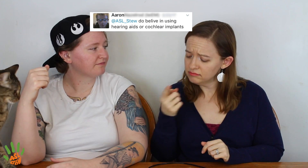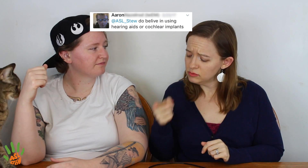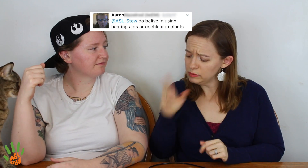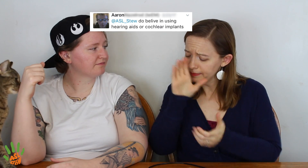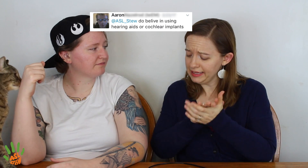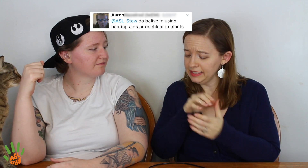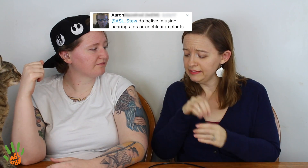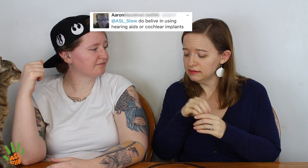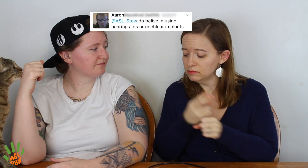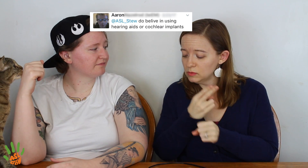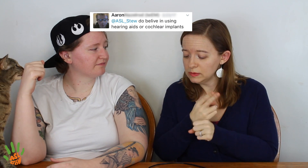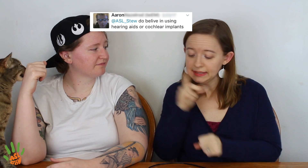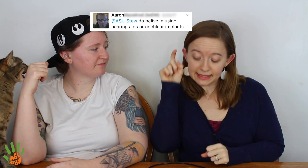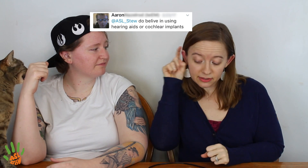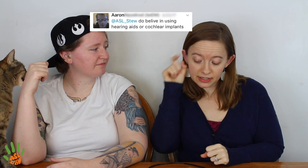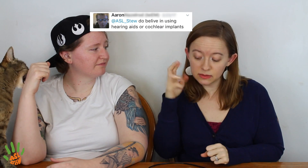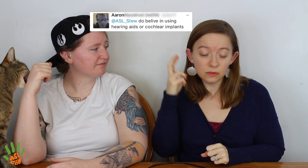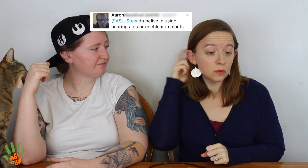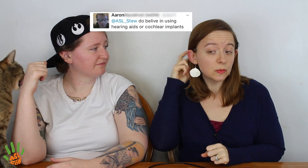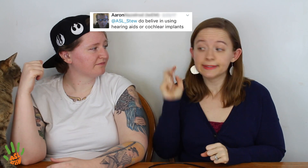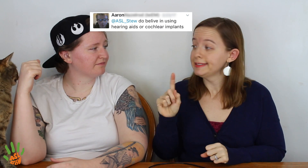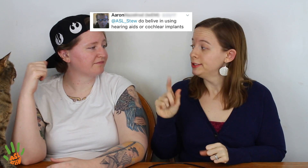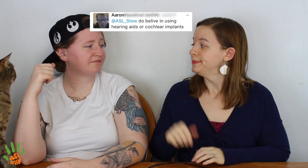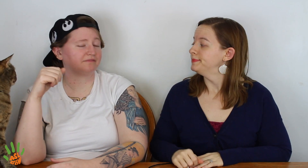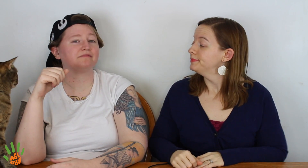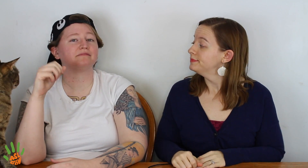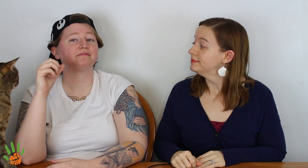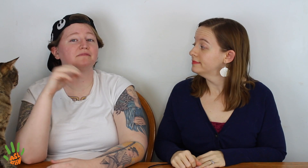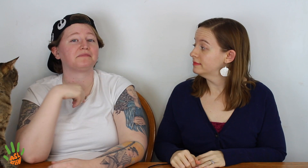"Do you believe in using hearing aids or cochlear implants?"